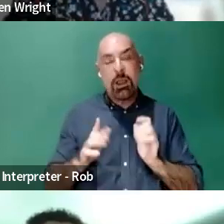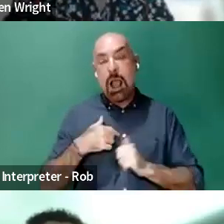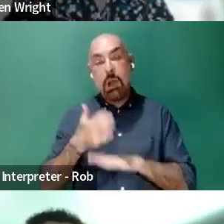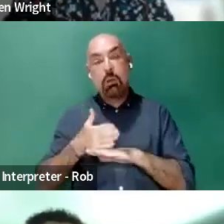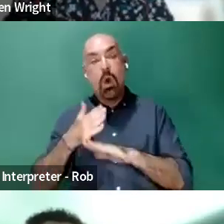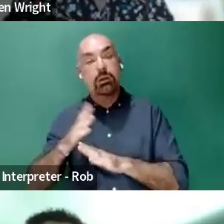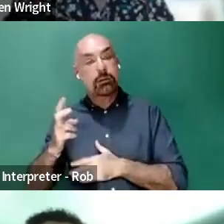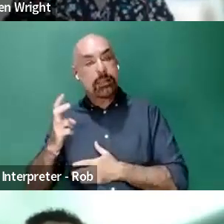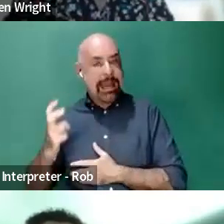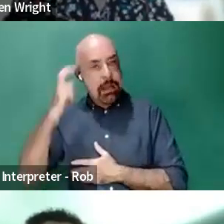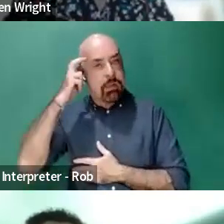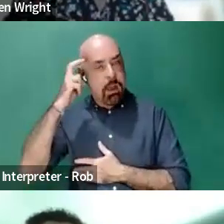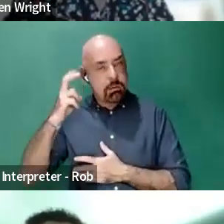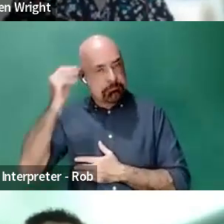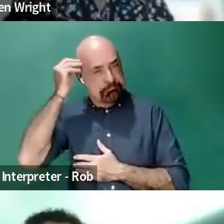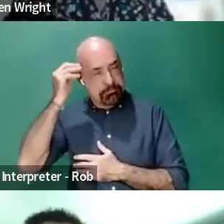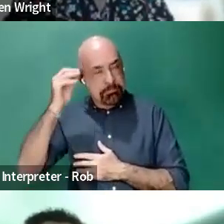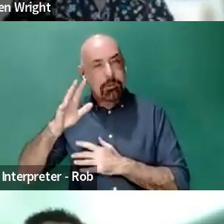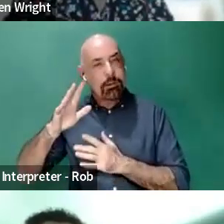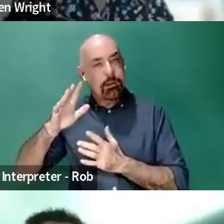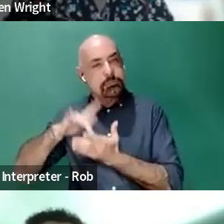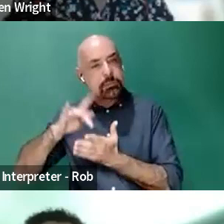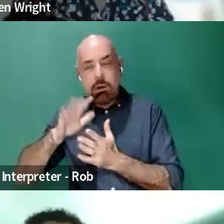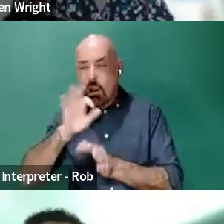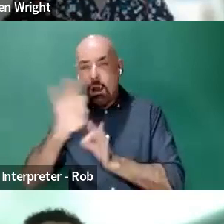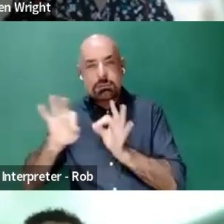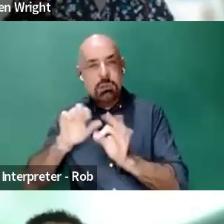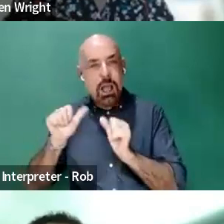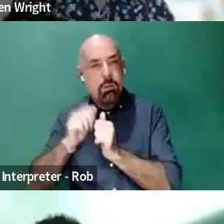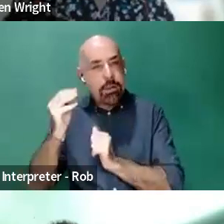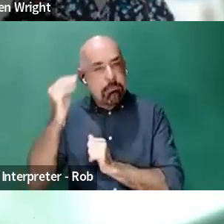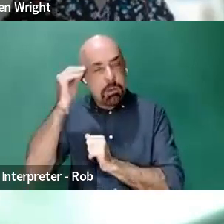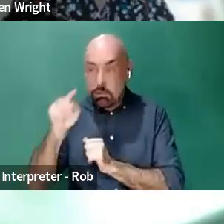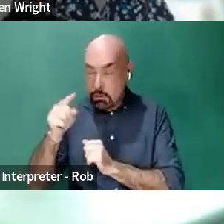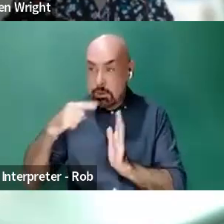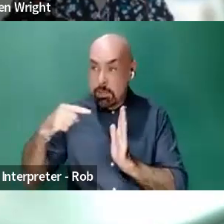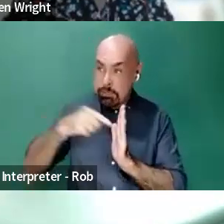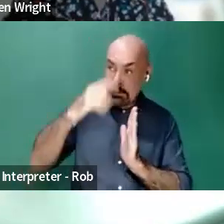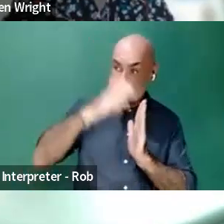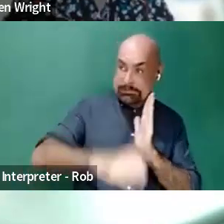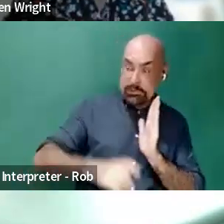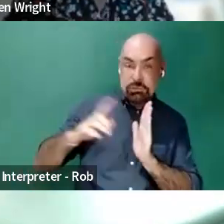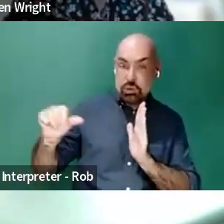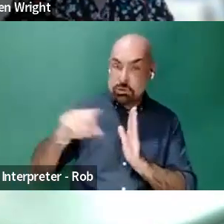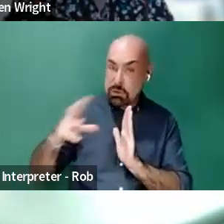I'm going to ask her just to have a look at the section to see if she thinks there's anything that we need to add, which might be useful.